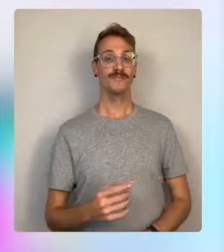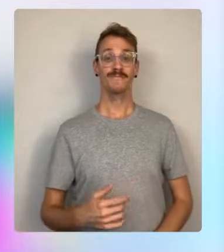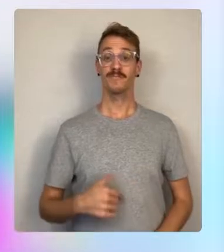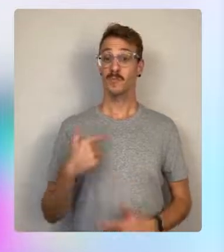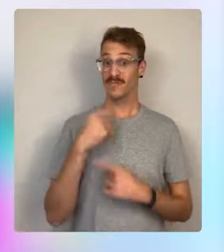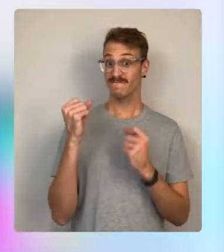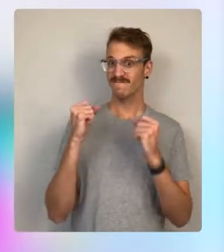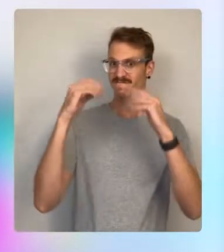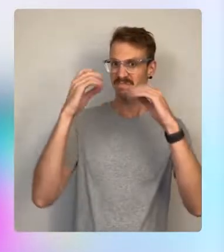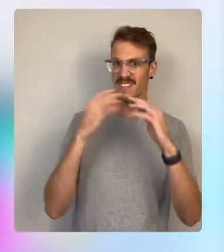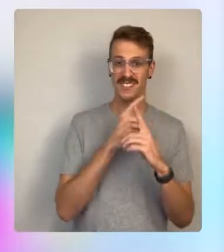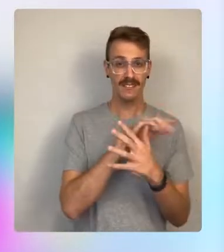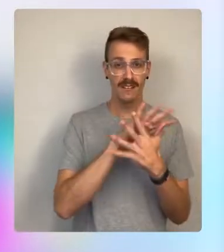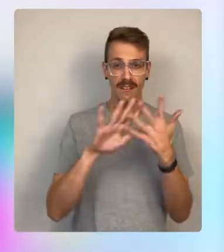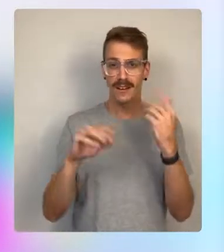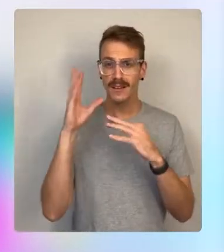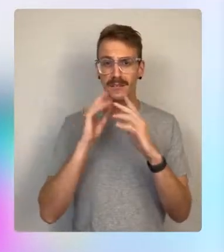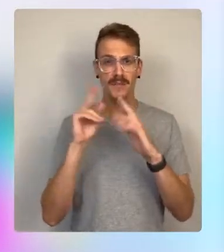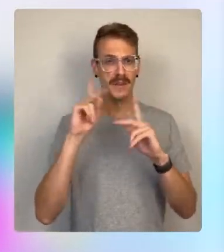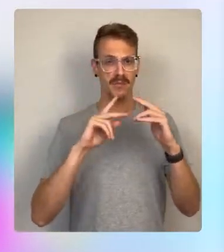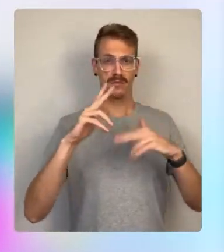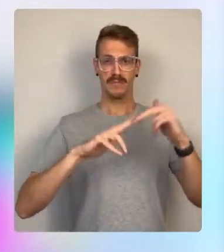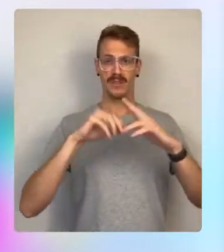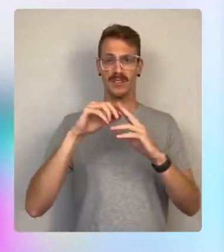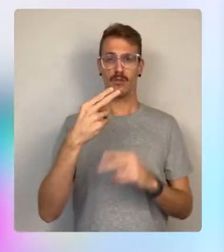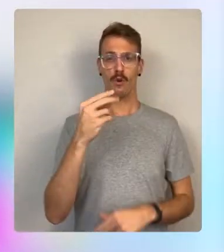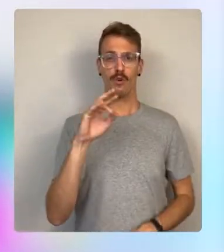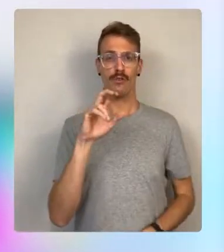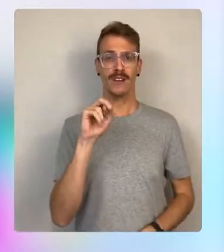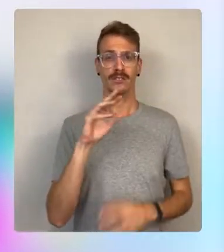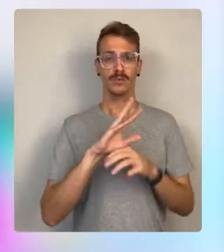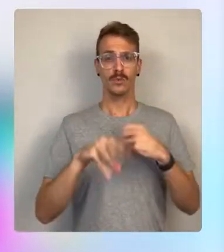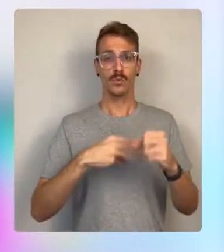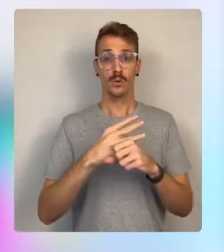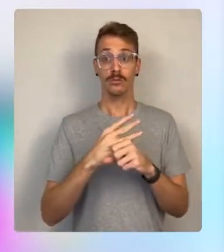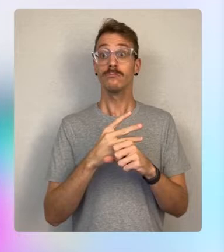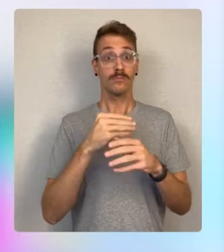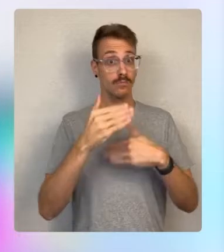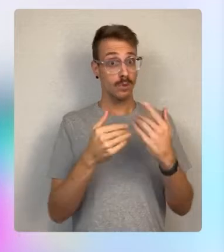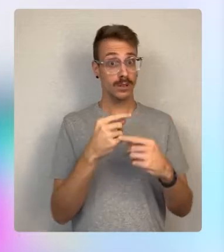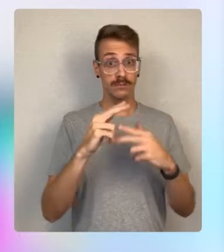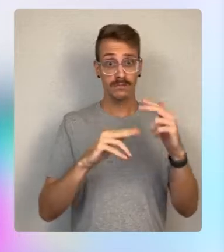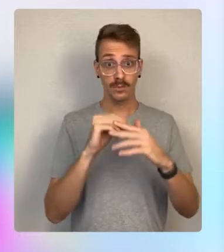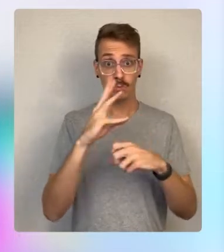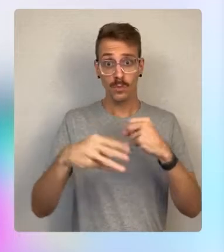We've been amazed at the incredible experiences people have built in Horizon Worlds. The process of creating a world with your friends